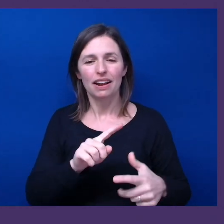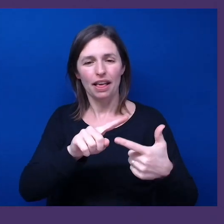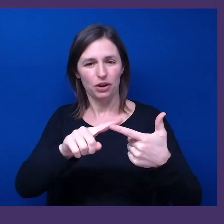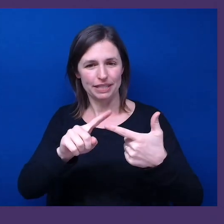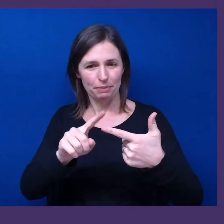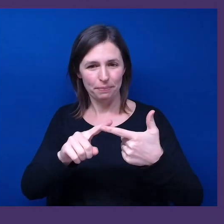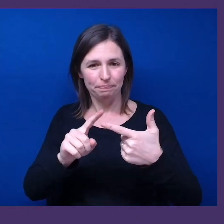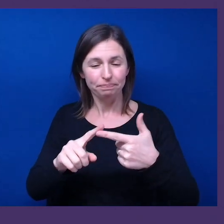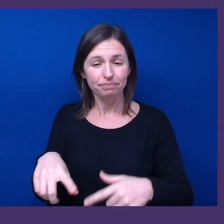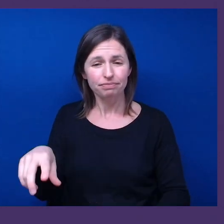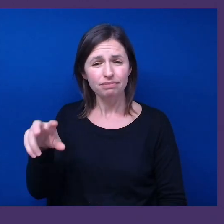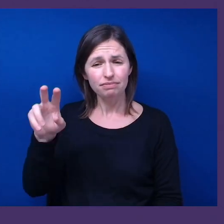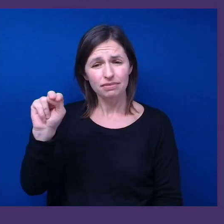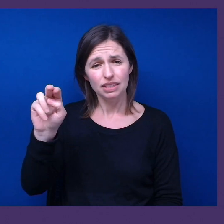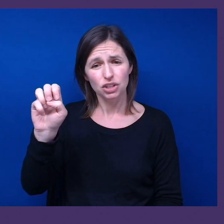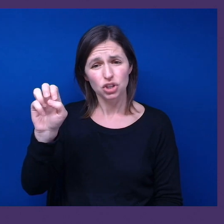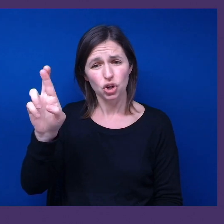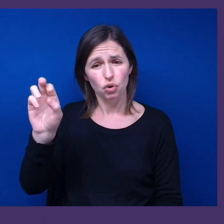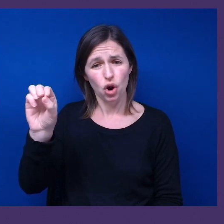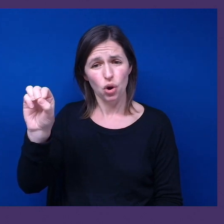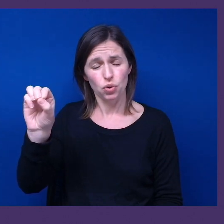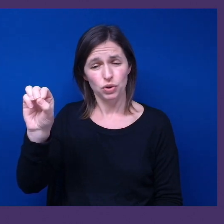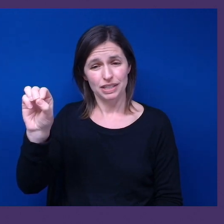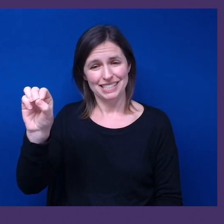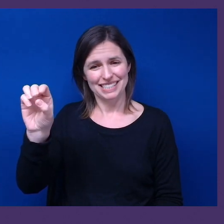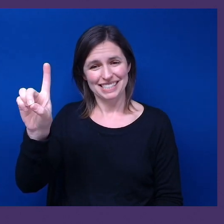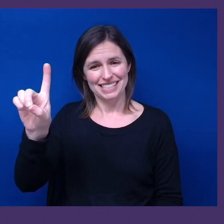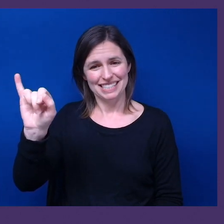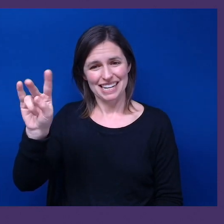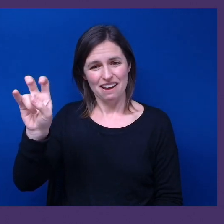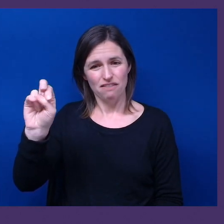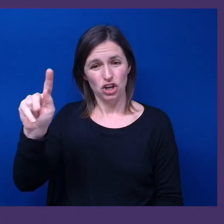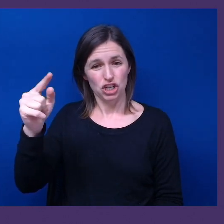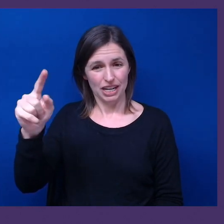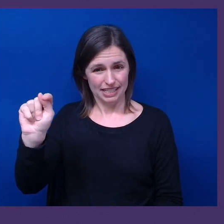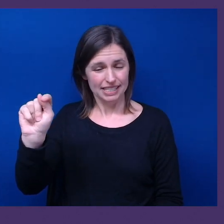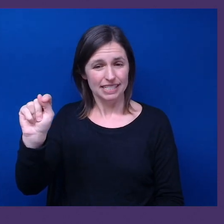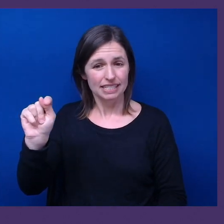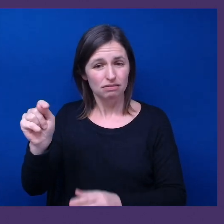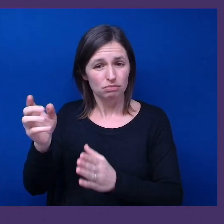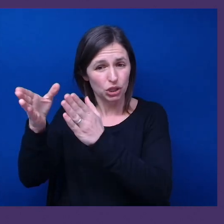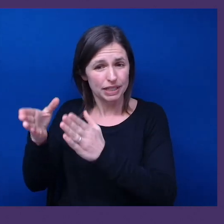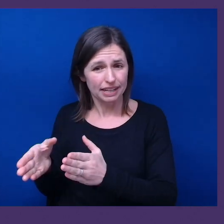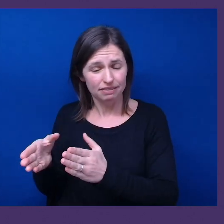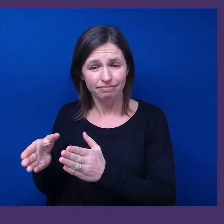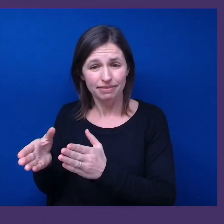AI can break down complex tasks into step-by-step structured instructions tailored